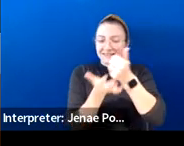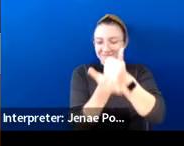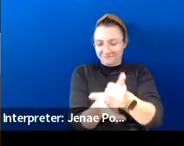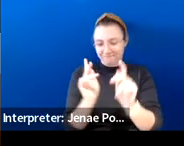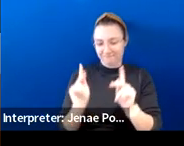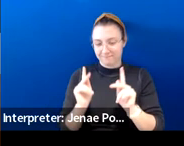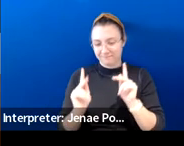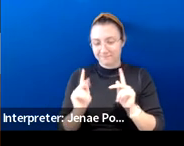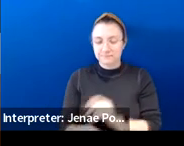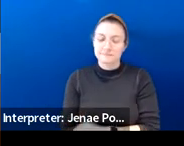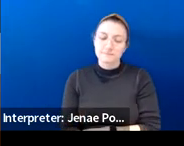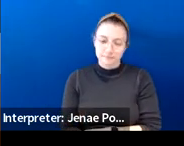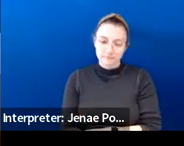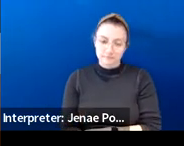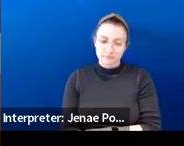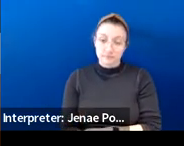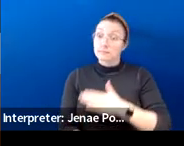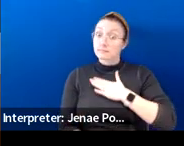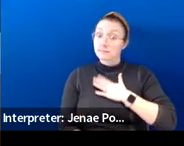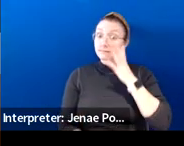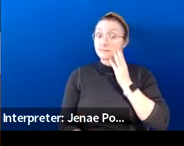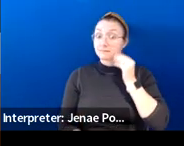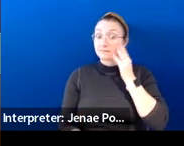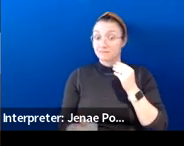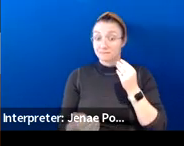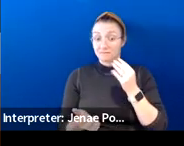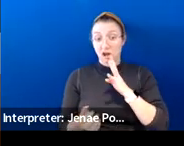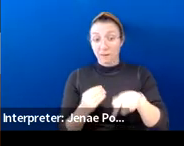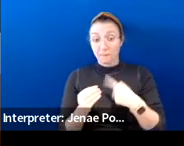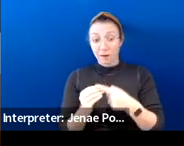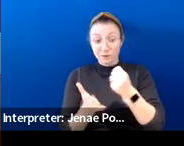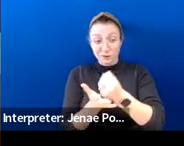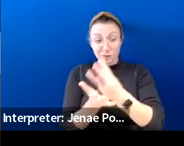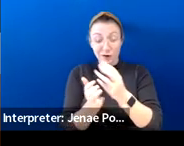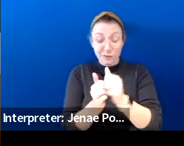From my experience talking about social work with others, the response I hear a lot is that